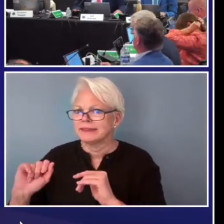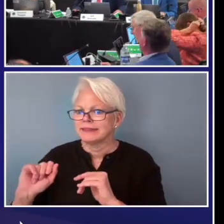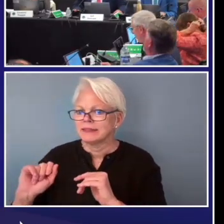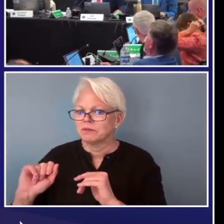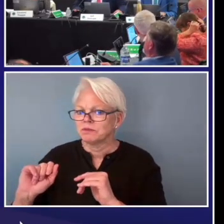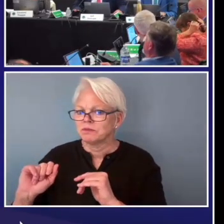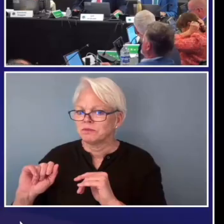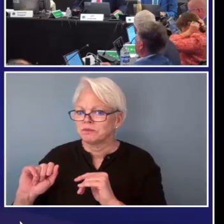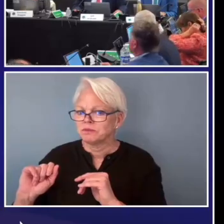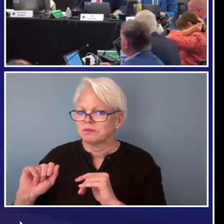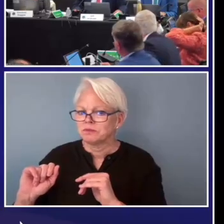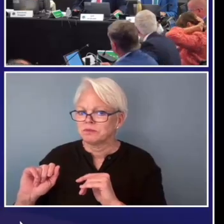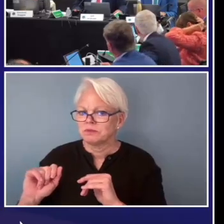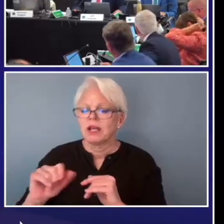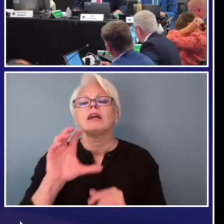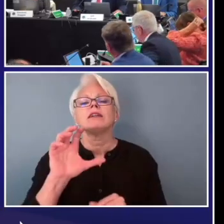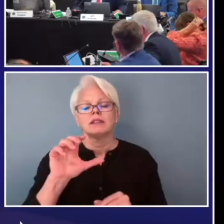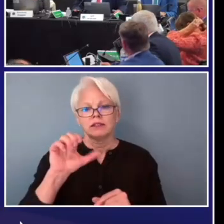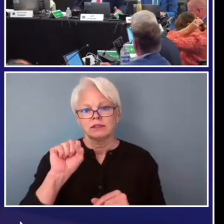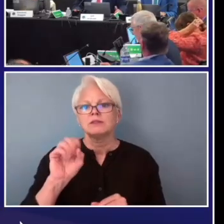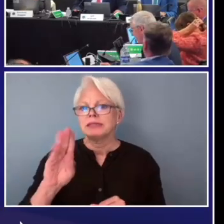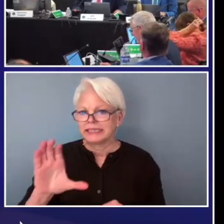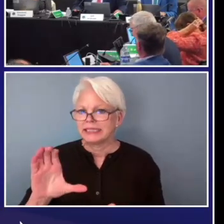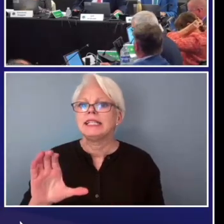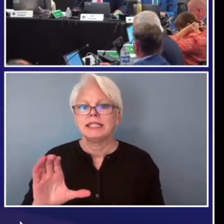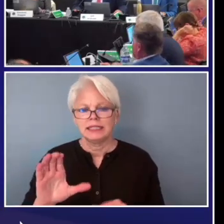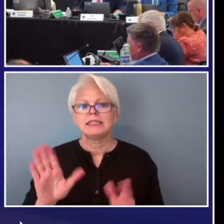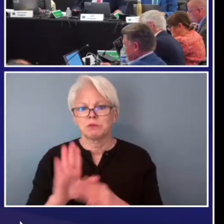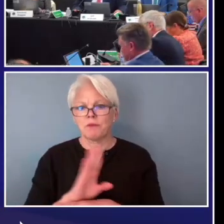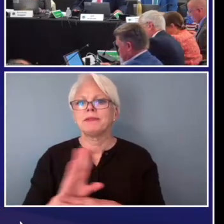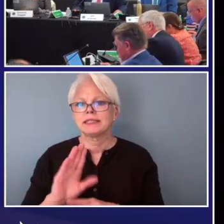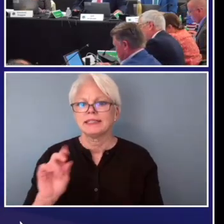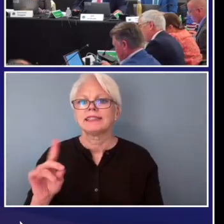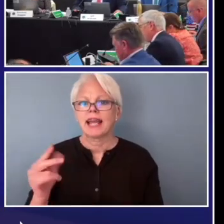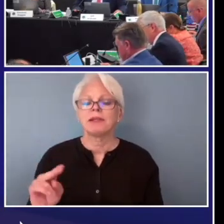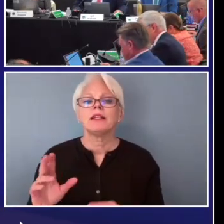Small business administration, right? Yes, okay. So we covered, we covered as many